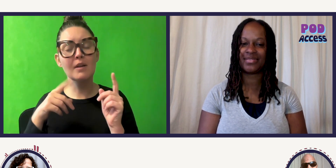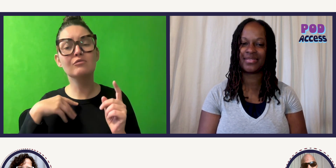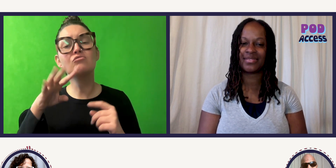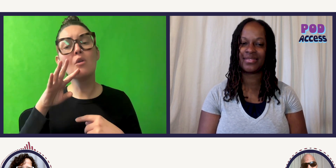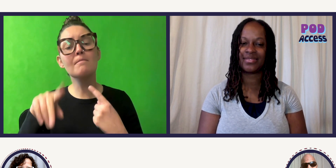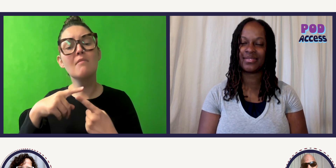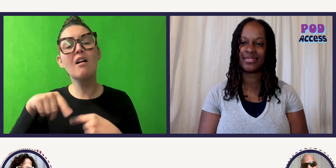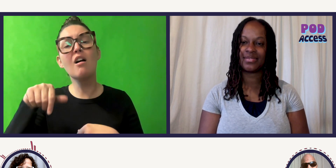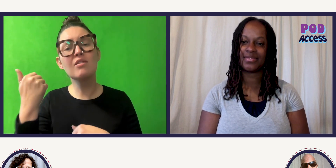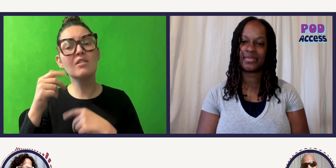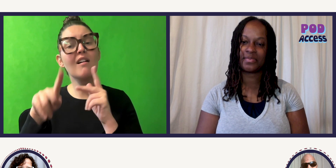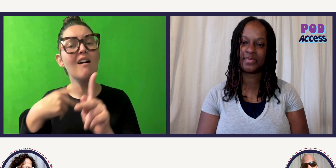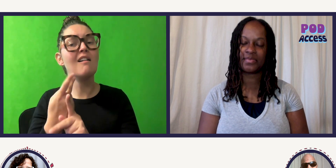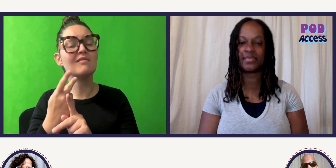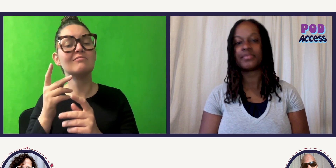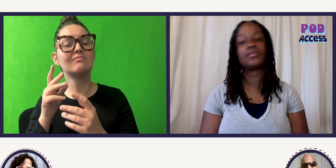But I’m talking about the other kind of being transparent.